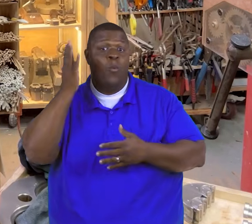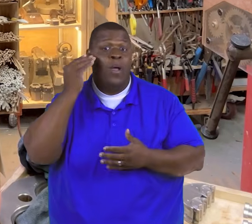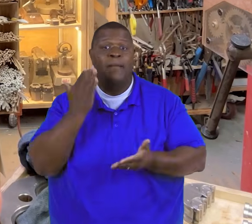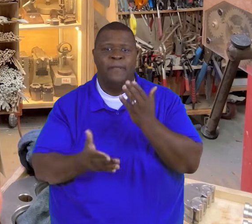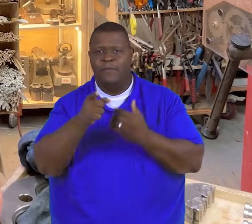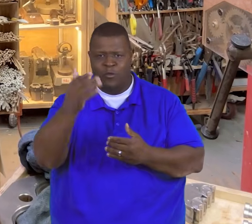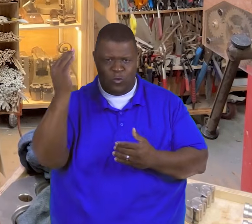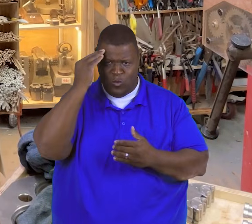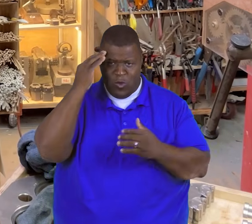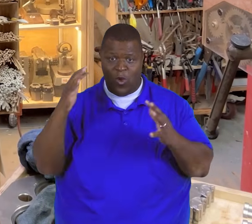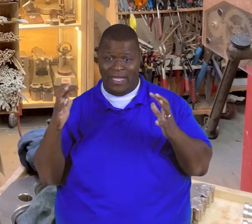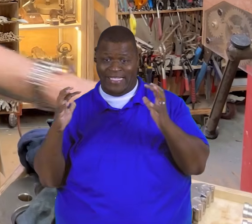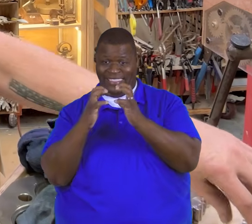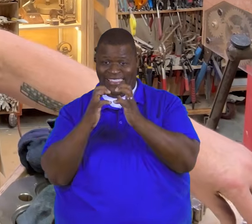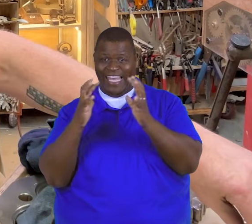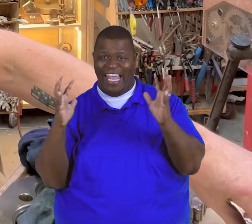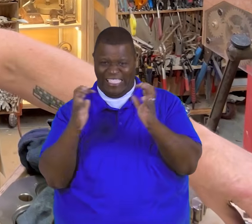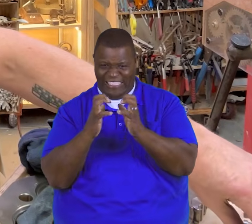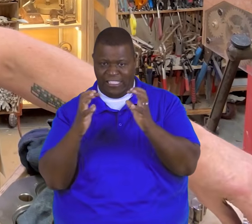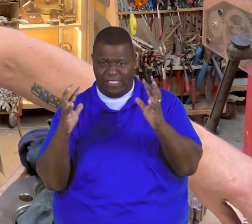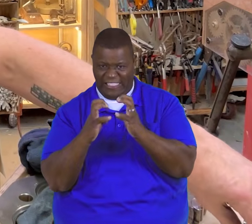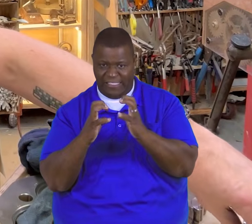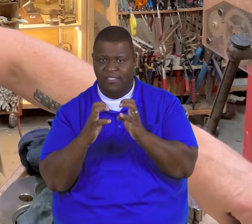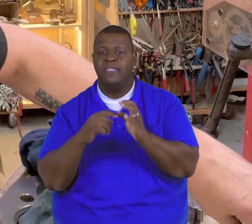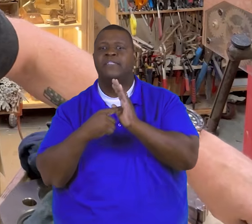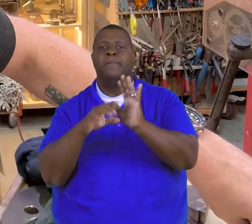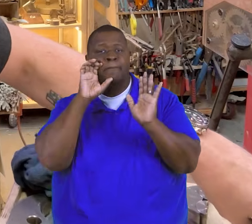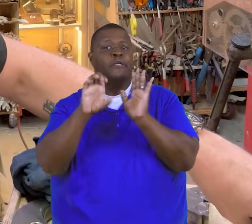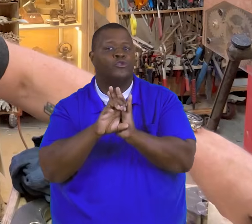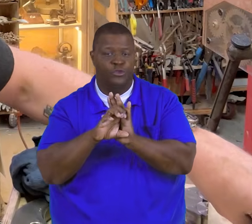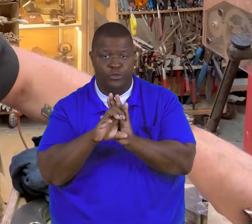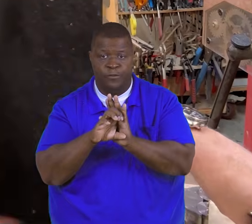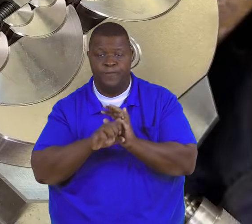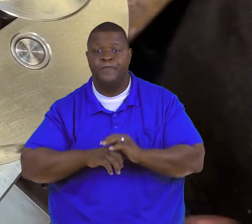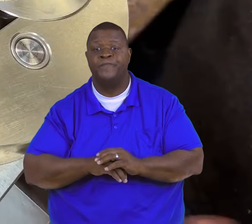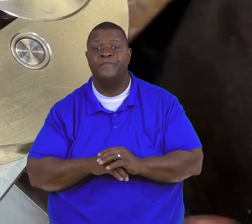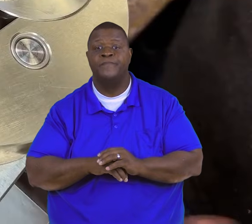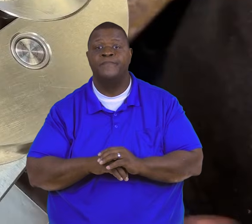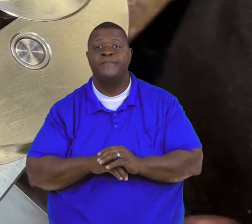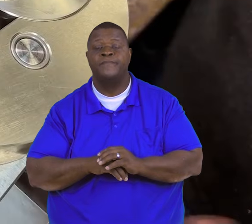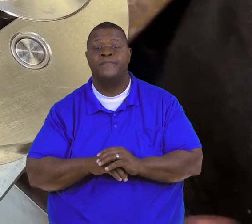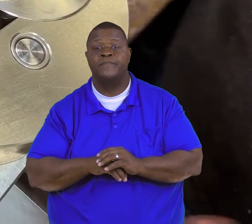and if you are familiar with the fractal vise, you're familiar with the fact, well, actually here's a picture of the fractal vise.